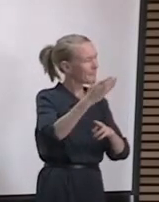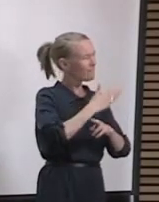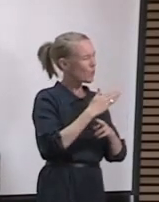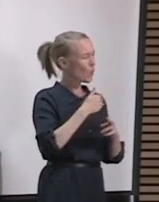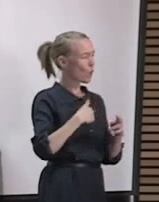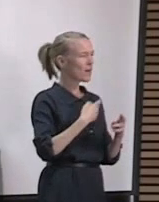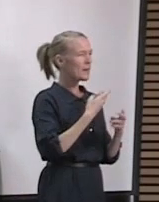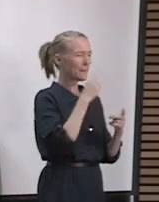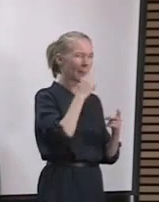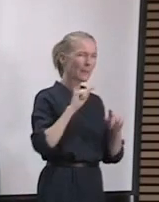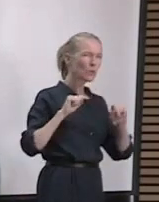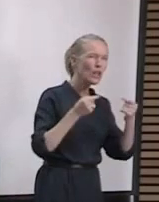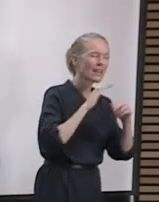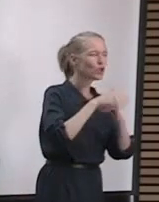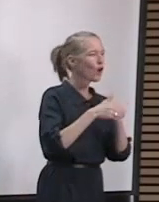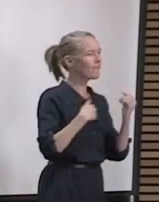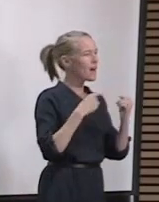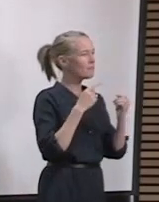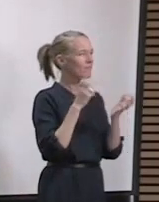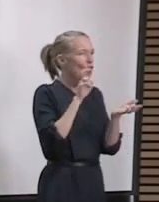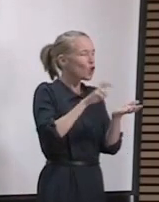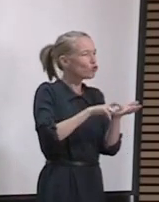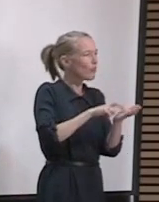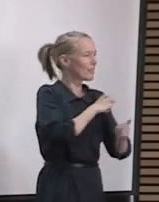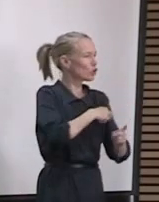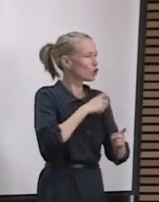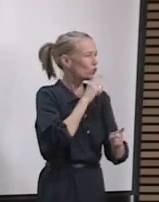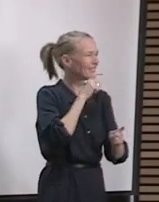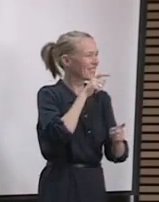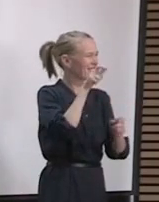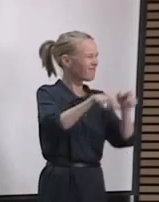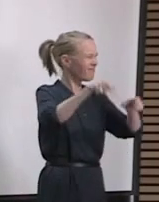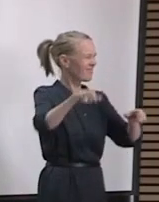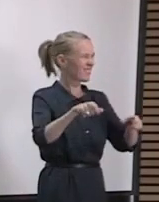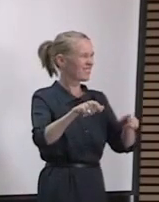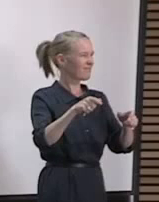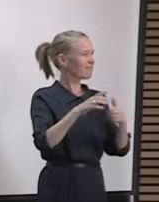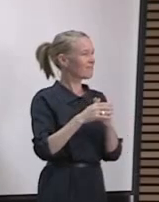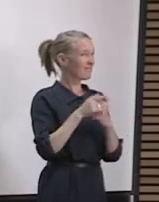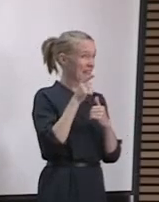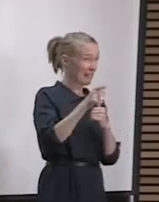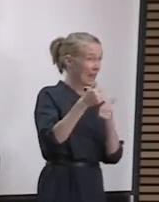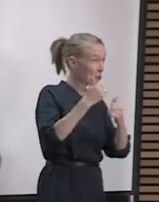some issues raised around questions of the use of